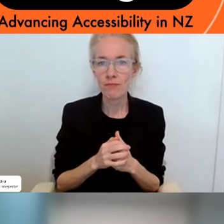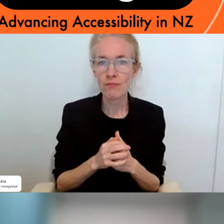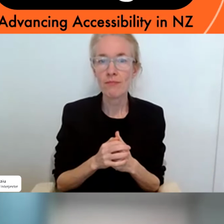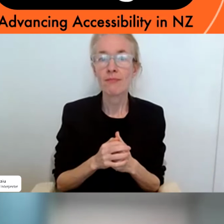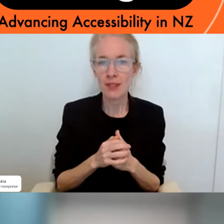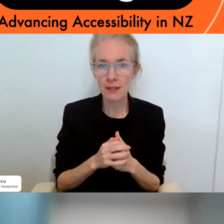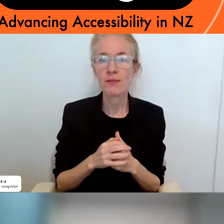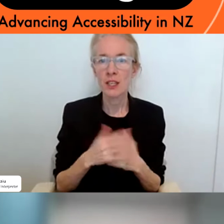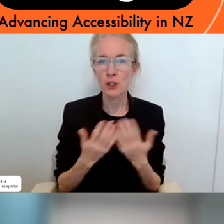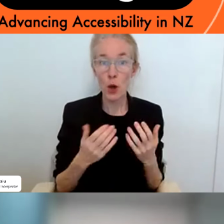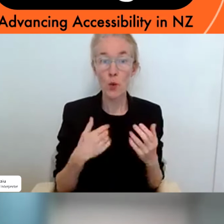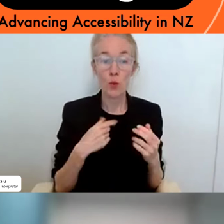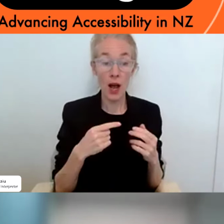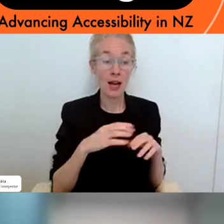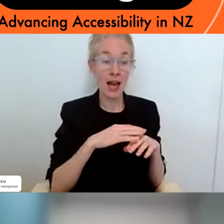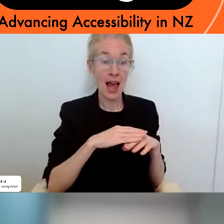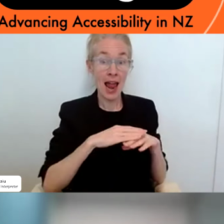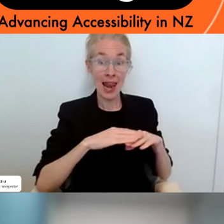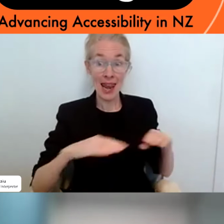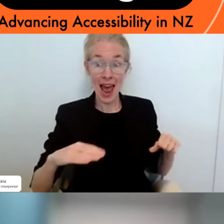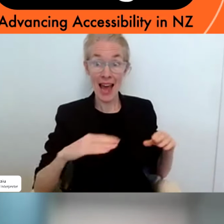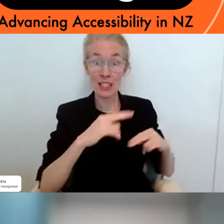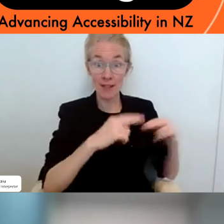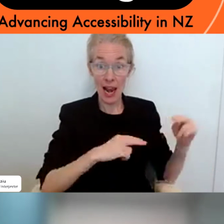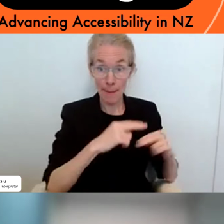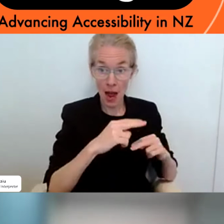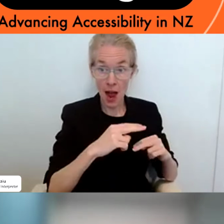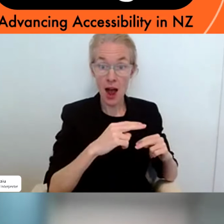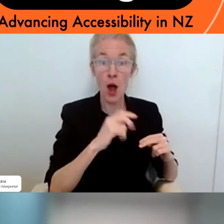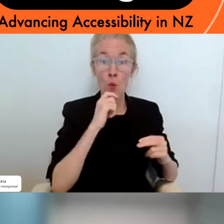owner. So those land developers, their interest is in maximising